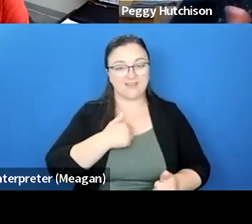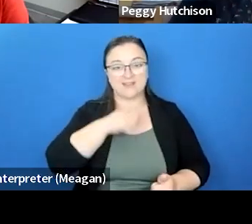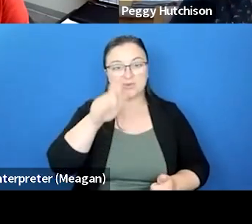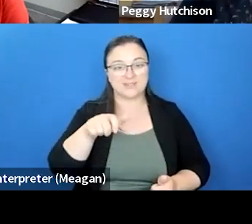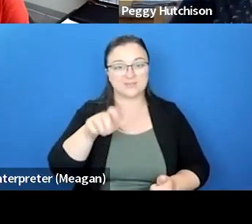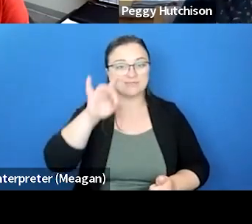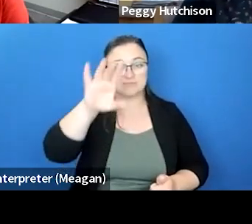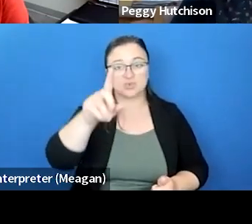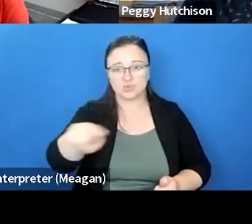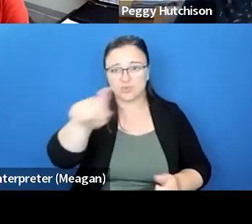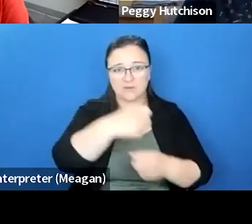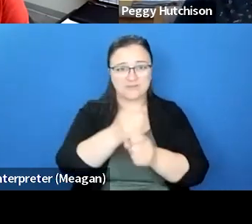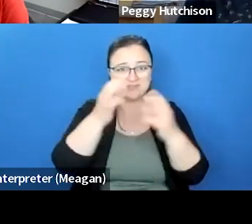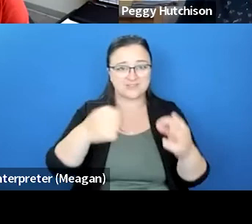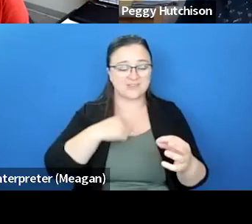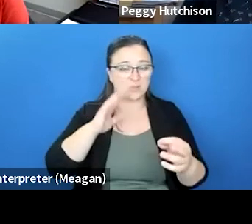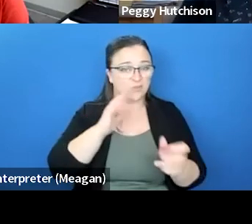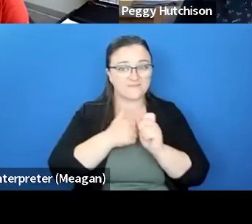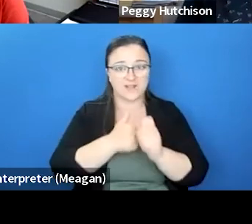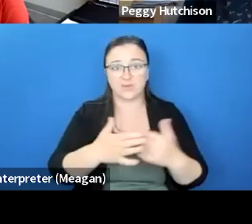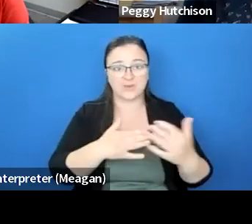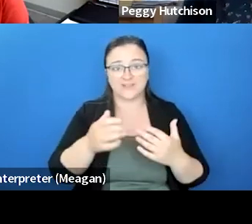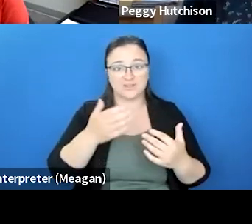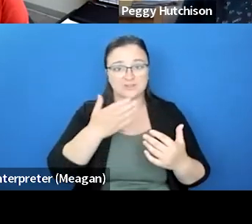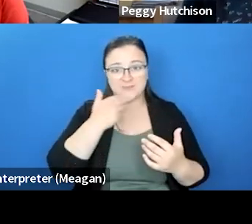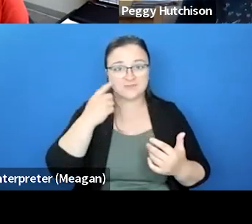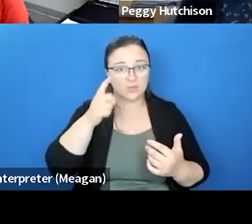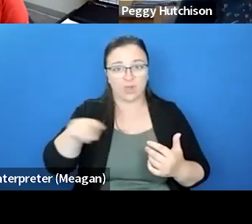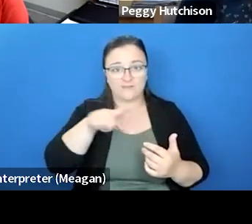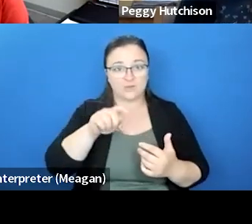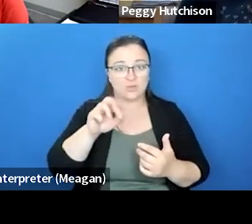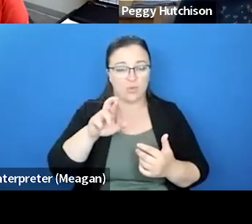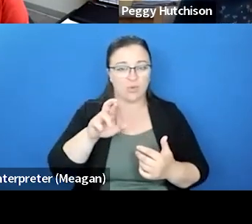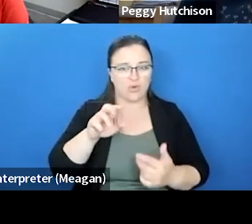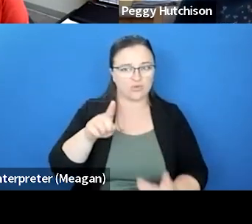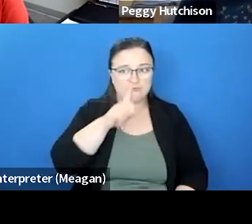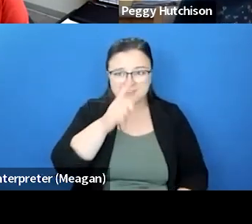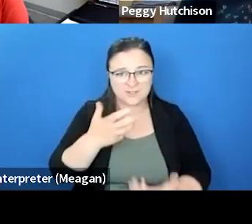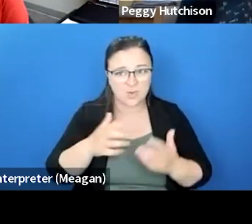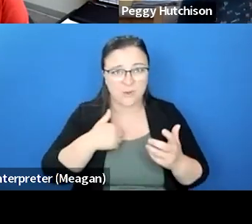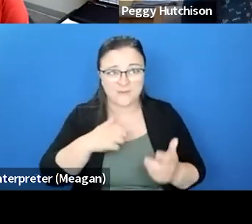you all make the decision, I'll go with what's best. Or you really don't want me to weigh in like